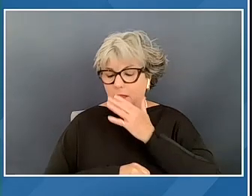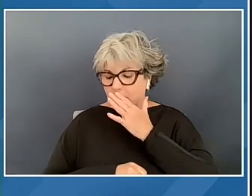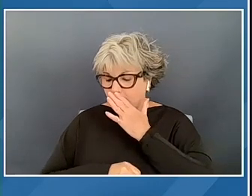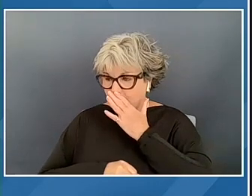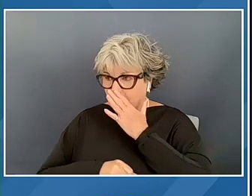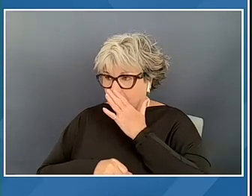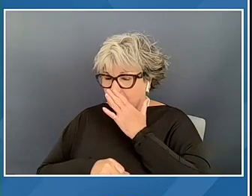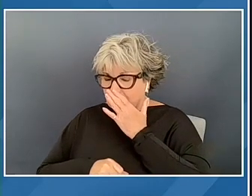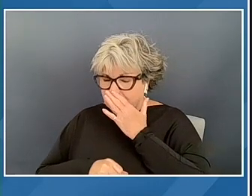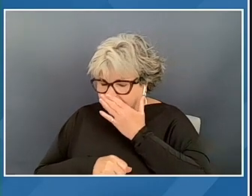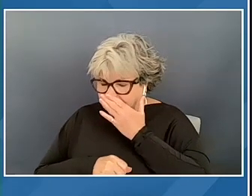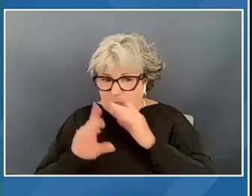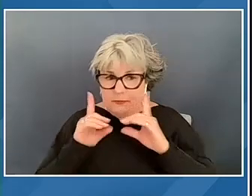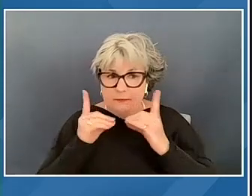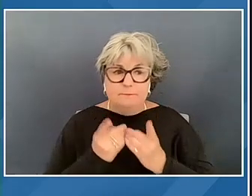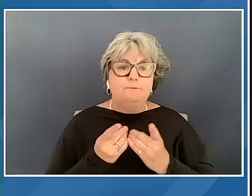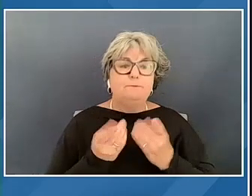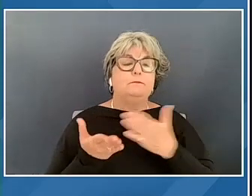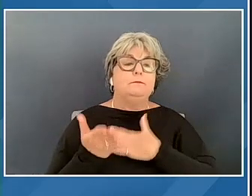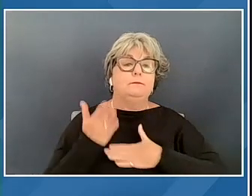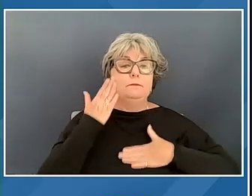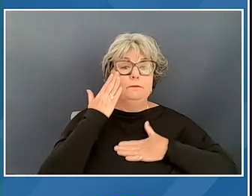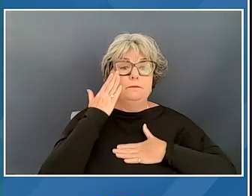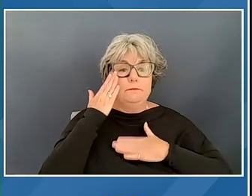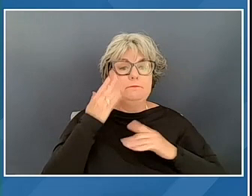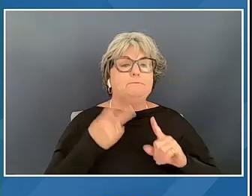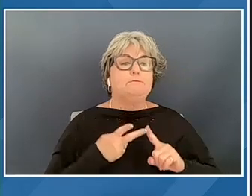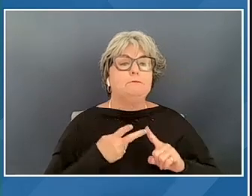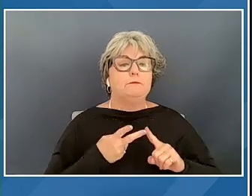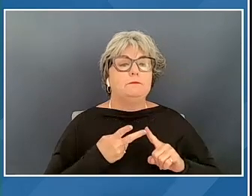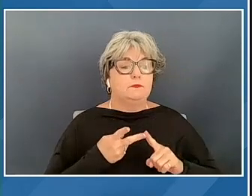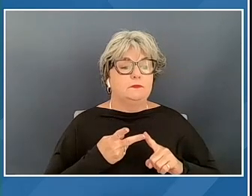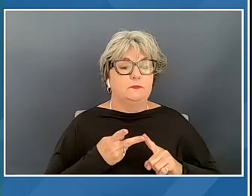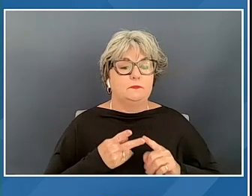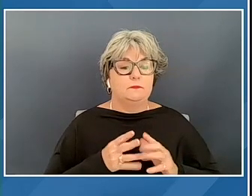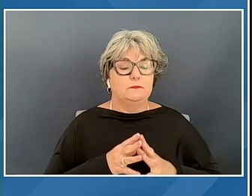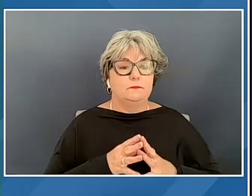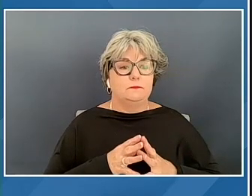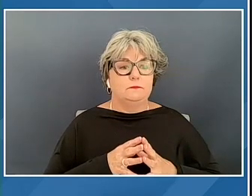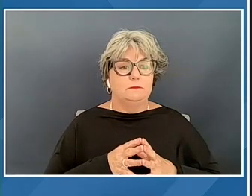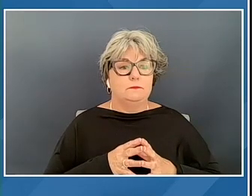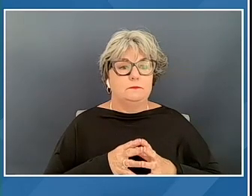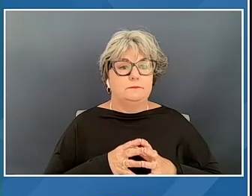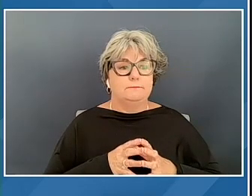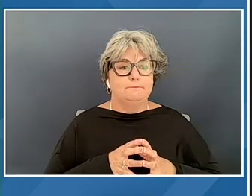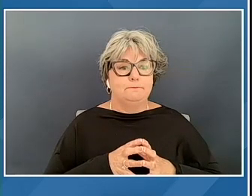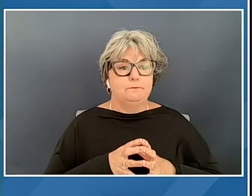You could have the option of starting